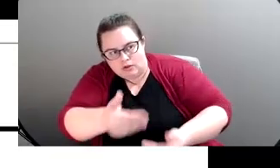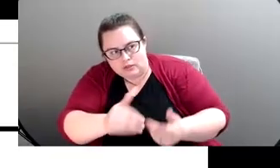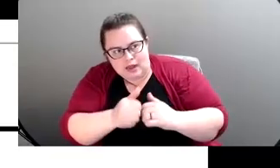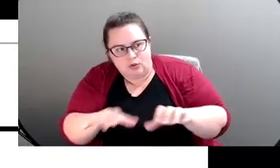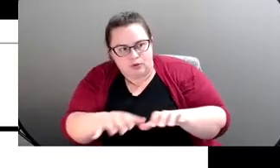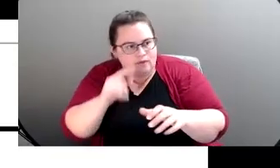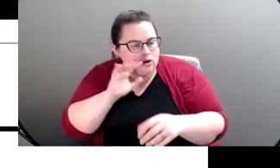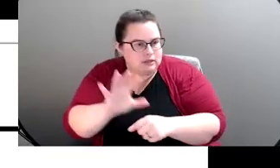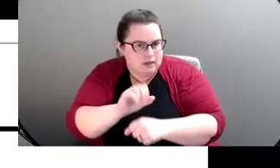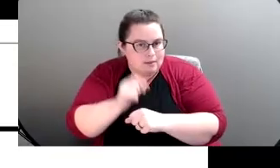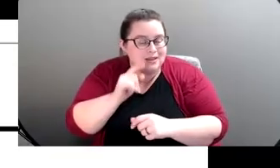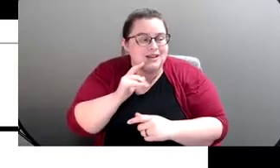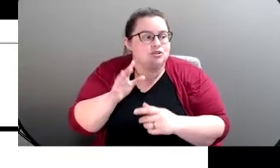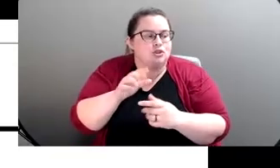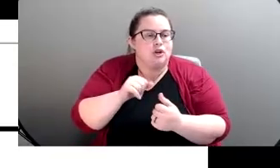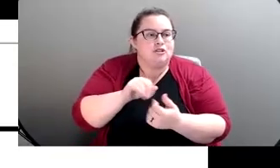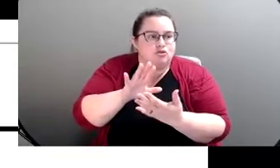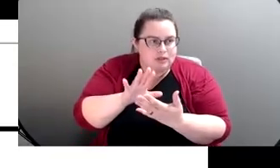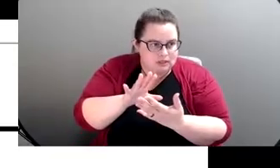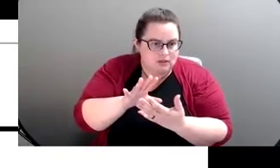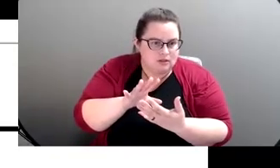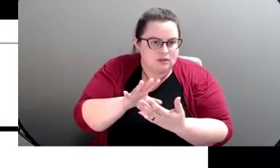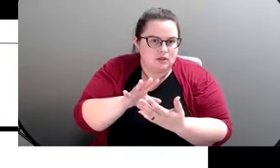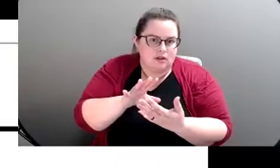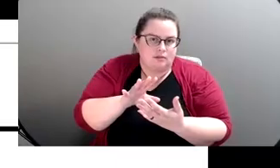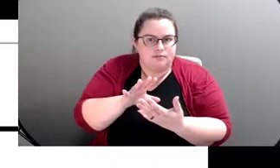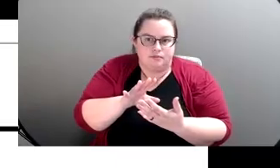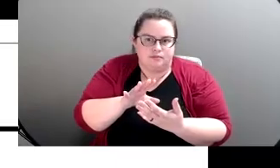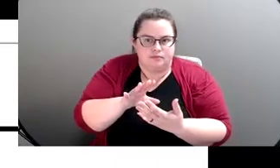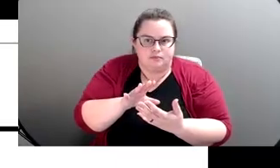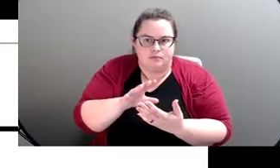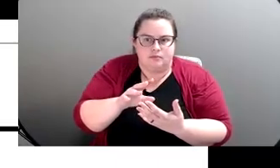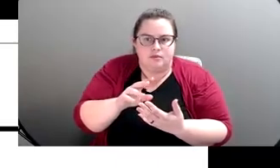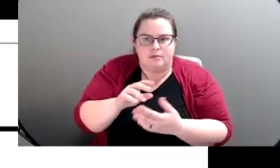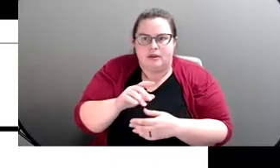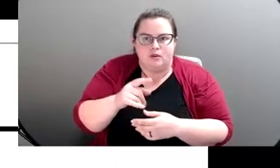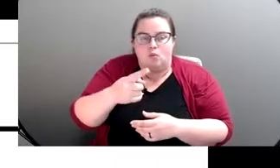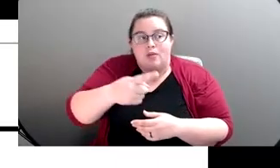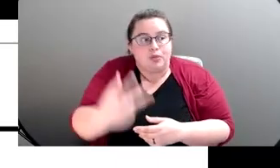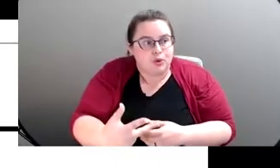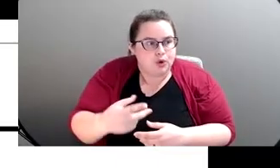because you're addressing that maybe a third or half of these students missed this concept.